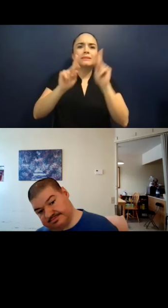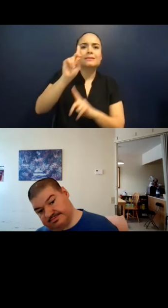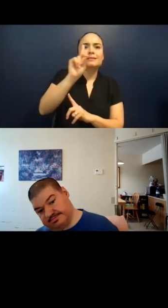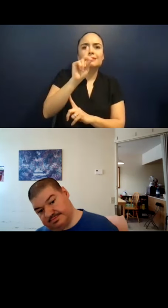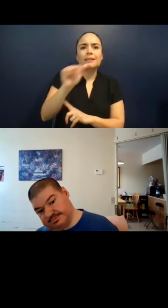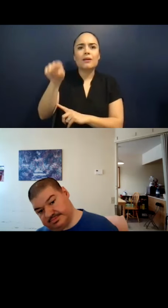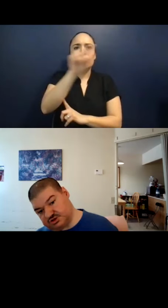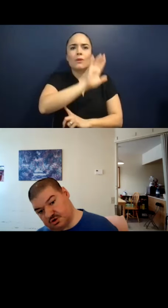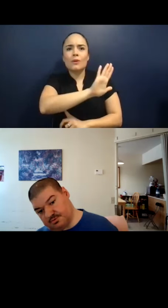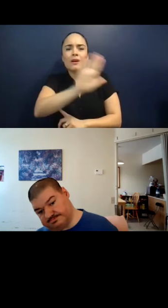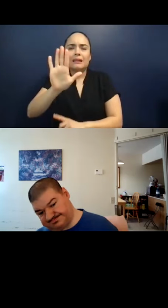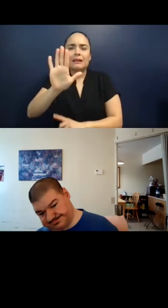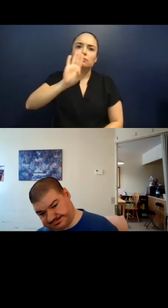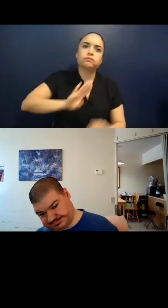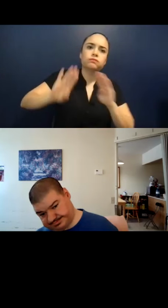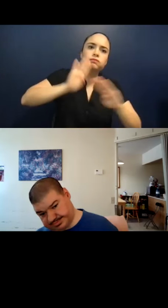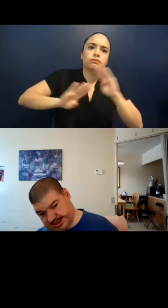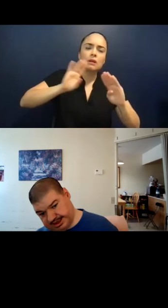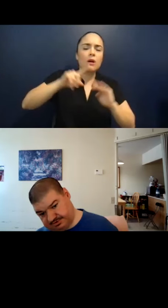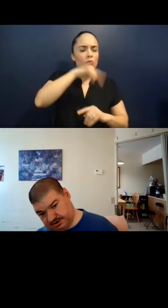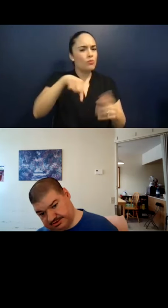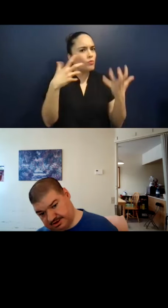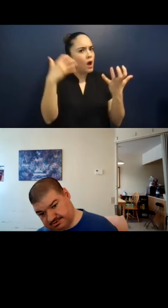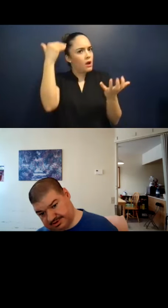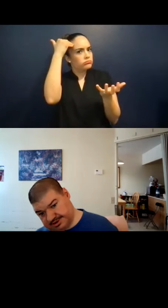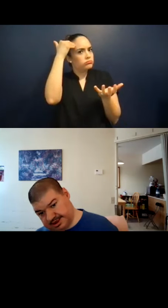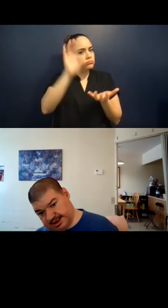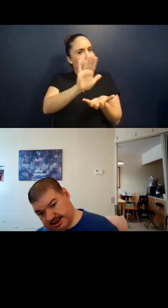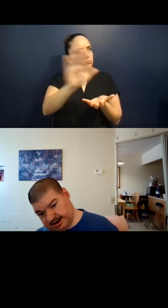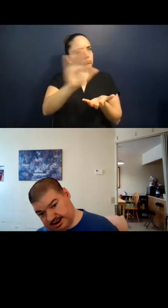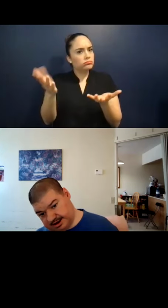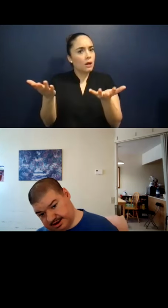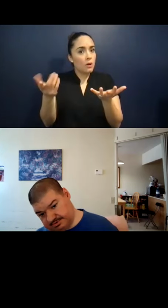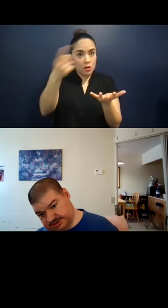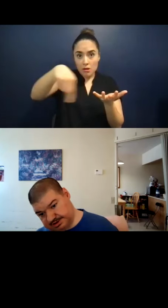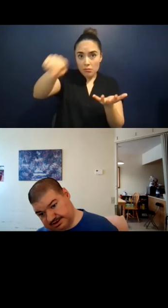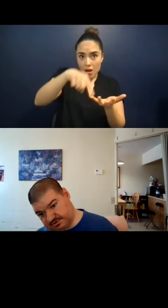Arch wants to develop their understanding of barriers facing people with